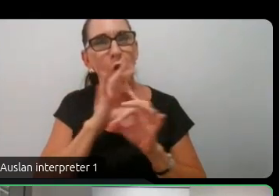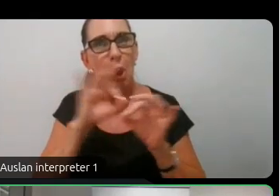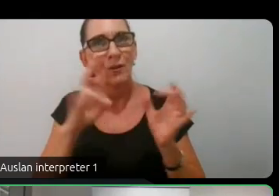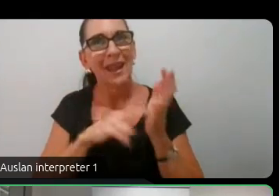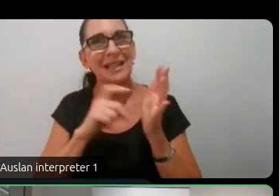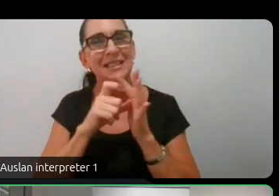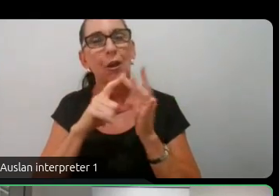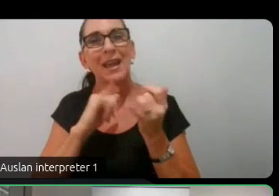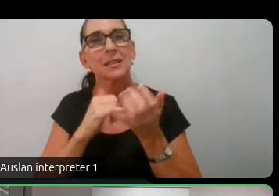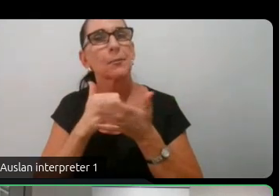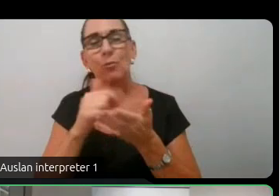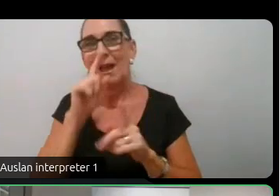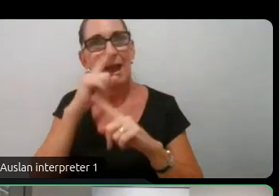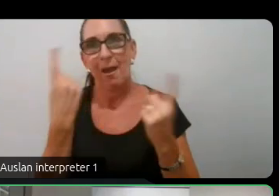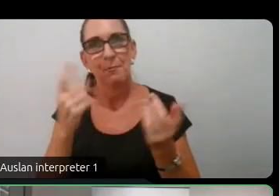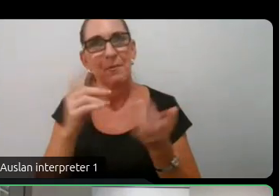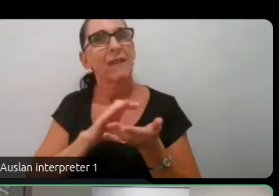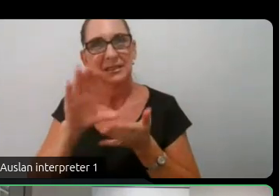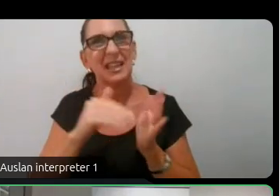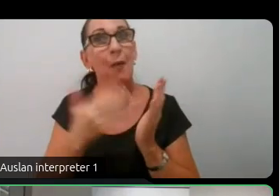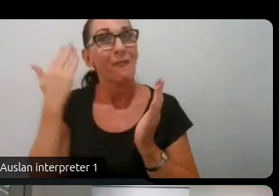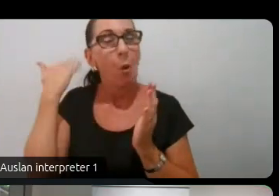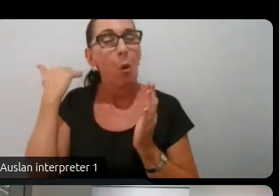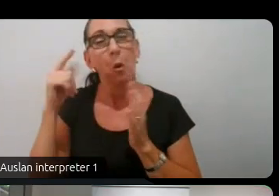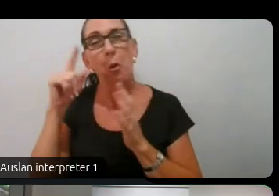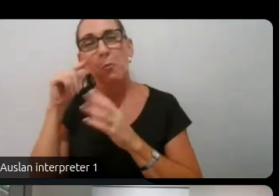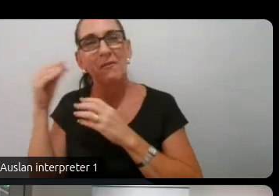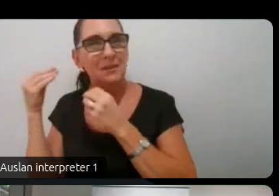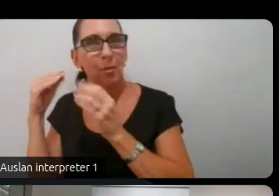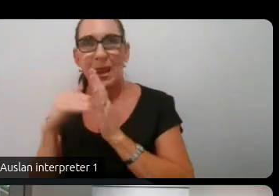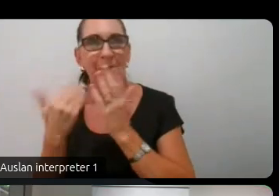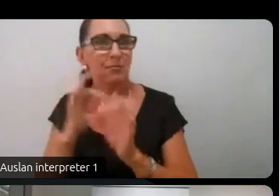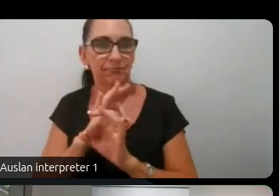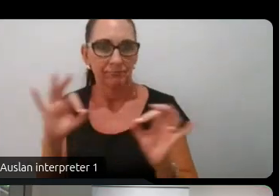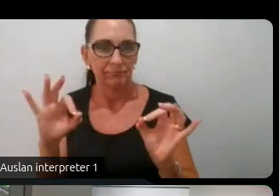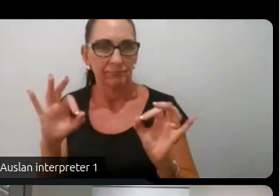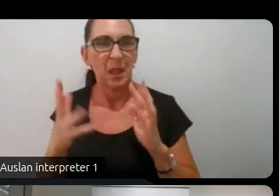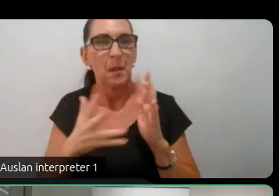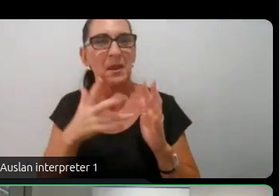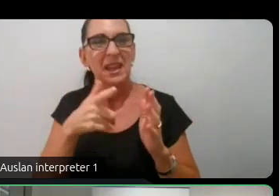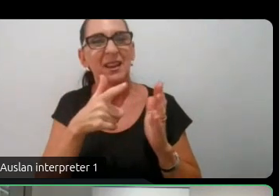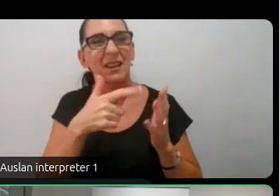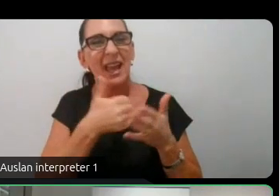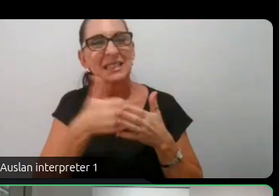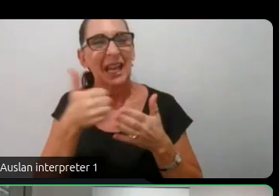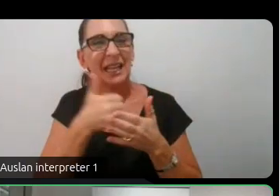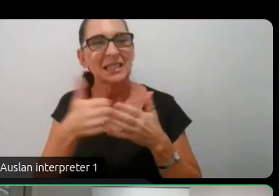Uh so common things are uh standard commercially available household items, appliances, fixtures,